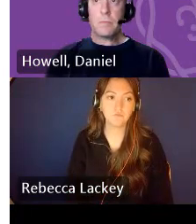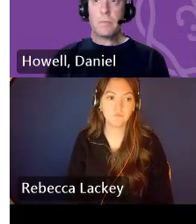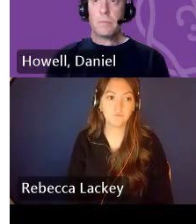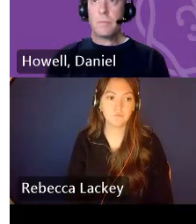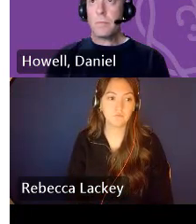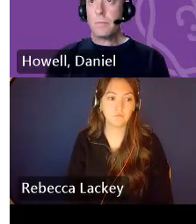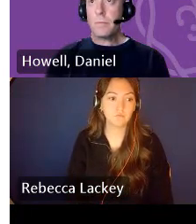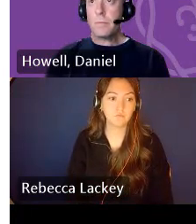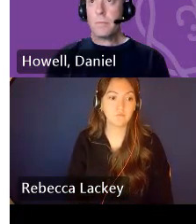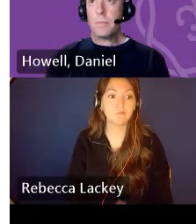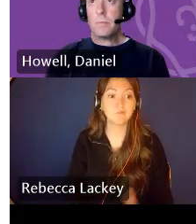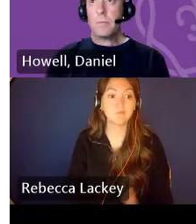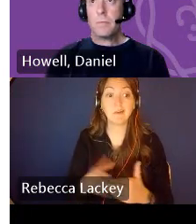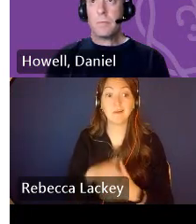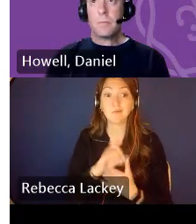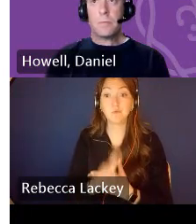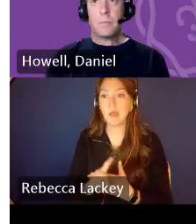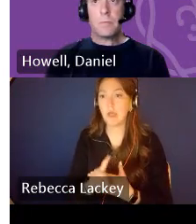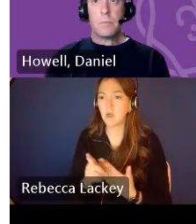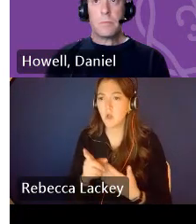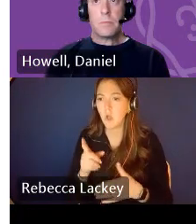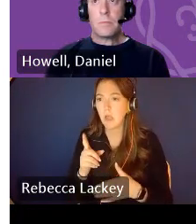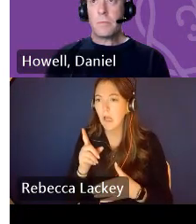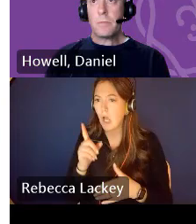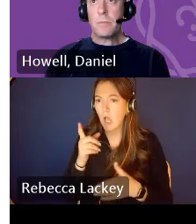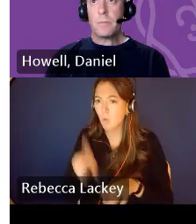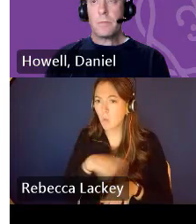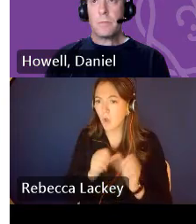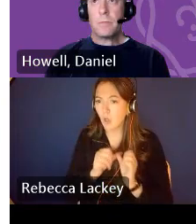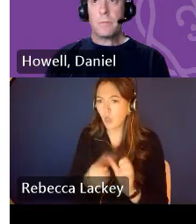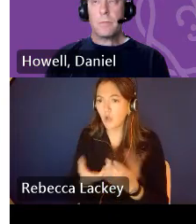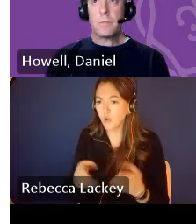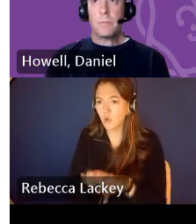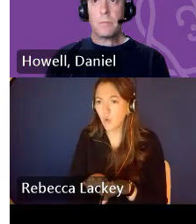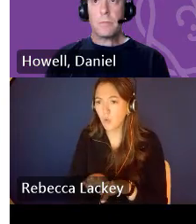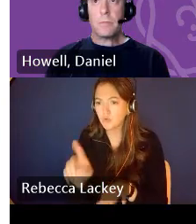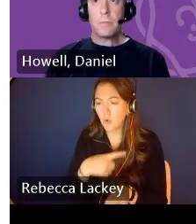Uh next question. How long would the bridge be estimated to be closed once the project